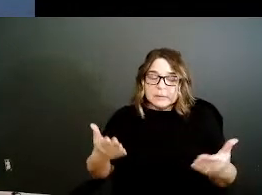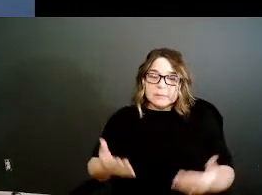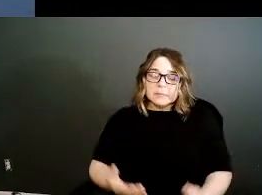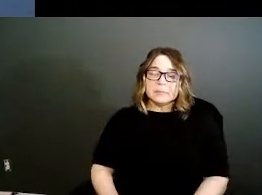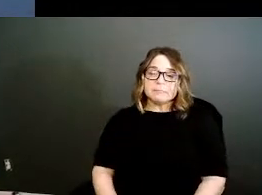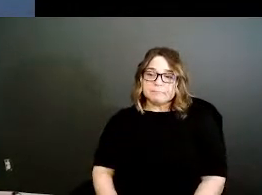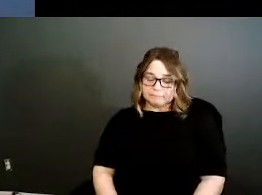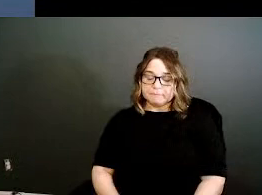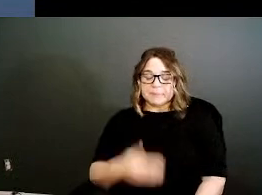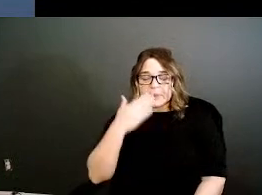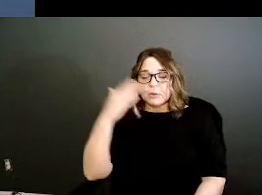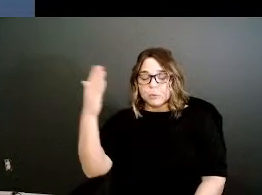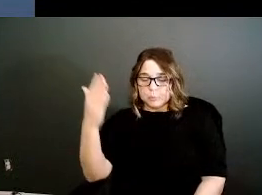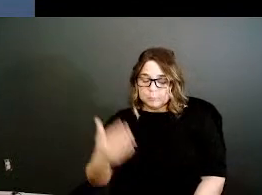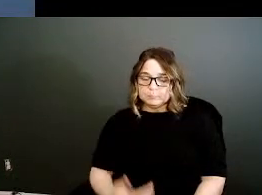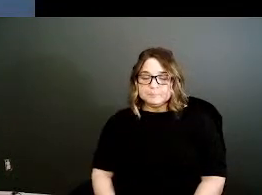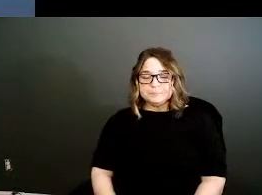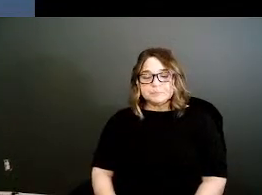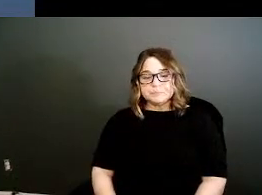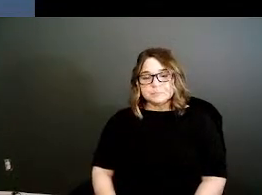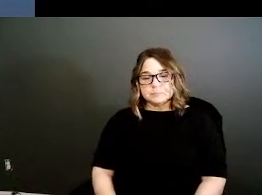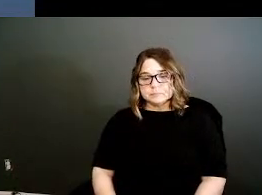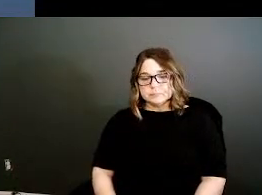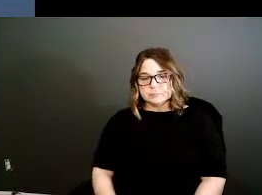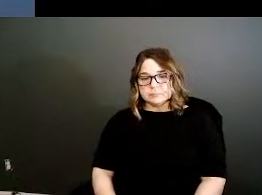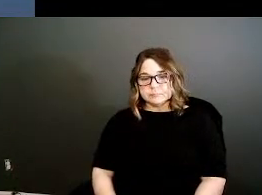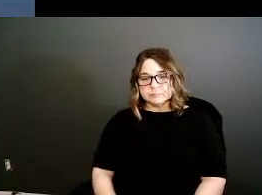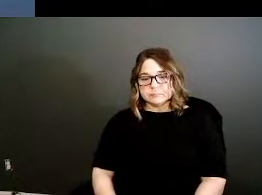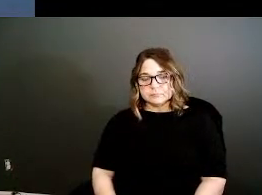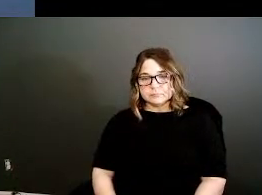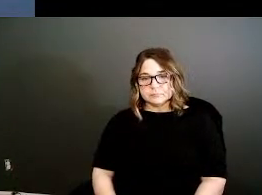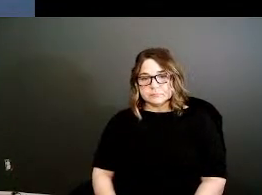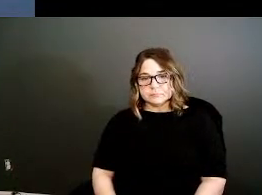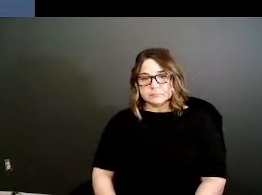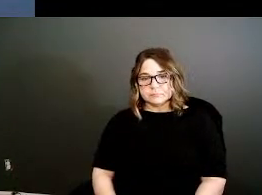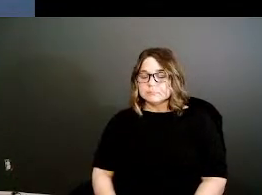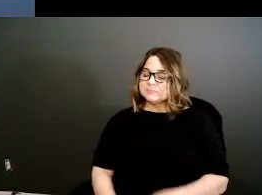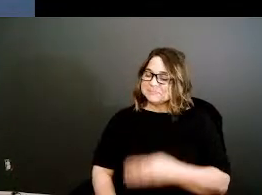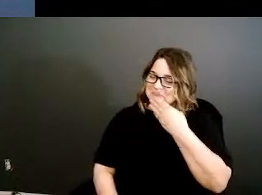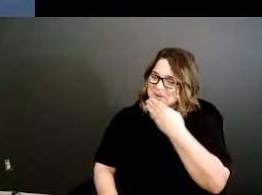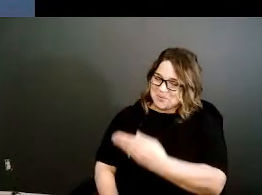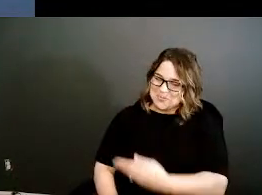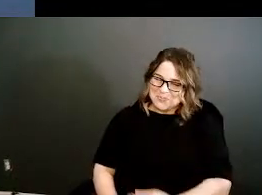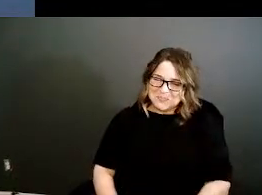≫ COUNCIL PRESIDENT BENDER: YES. ≫ CAN YOU HEAR ME? ≫ COUNCIL PRESIDENT WELCOME. ≫ OKAY.